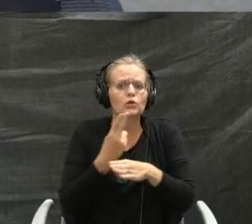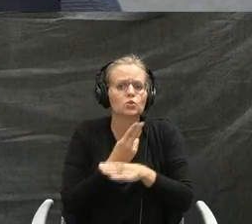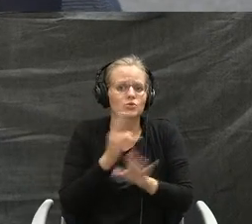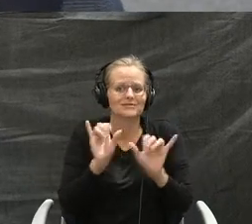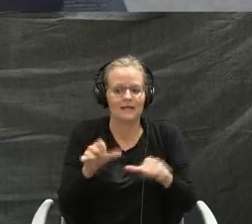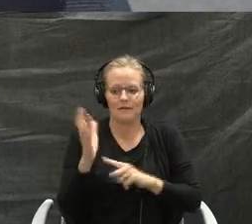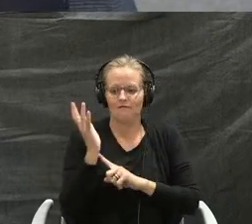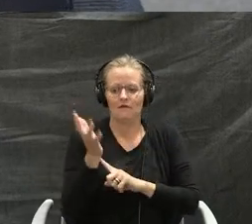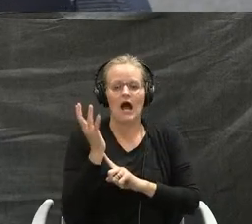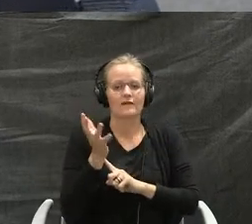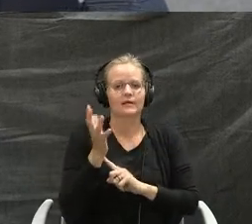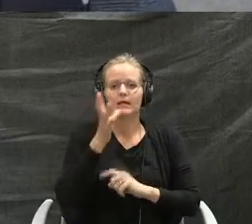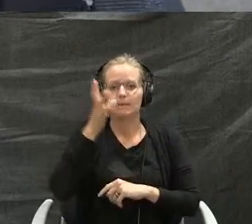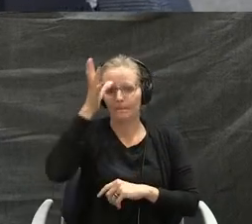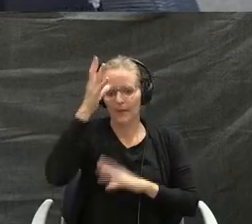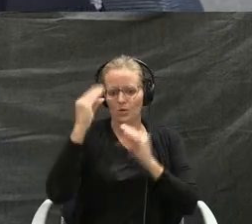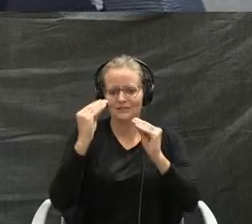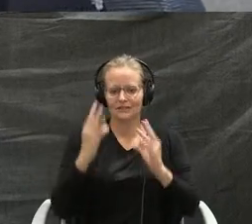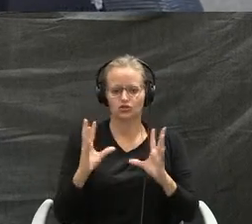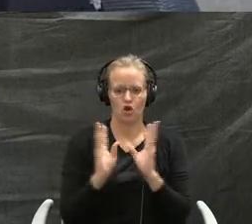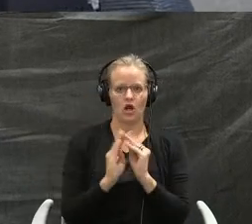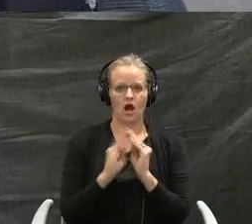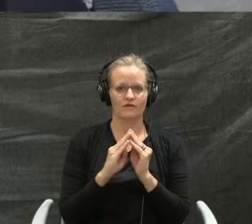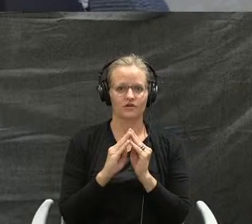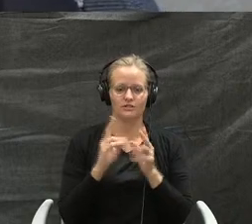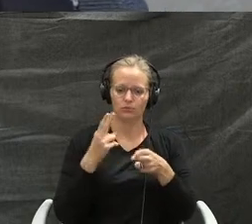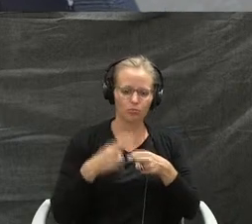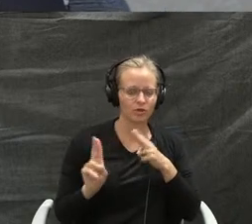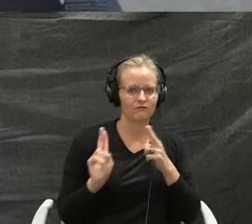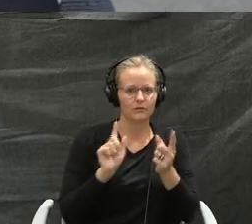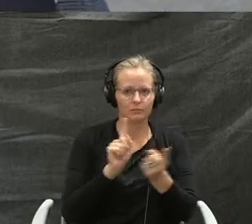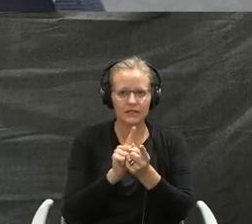conference? But spread out over several days in order to socially distance the meet and